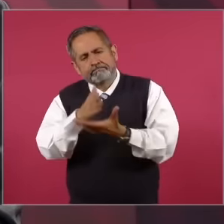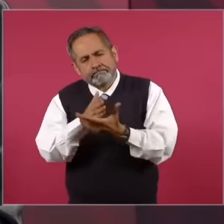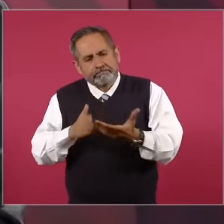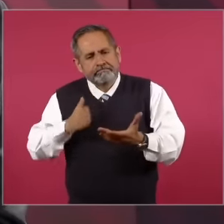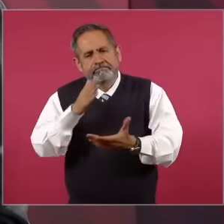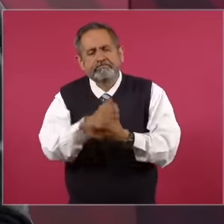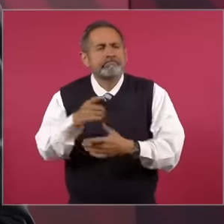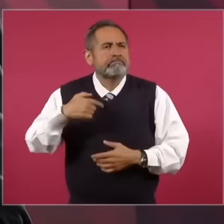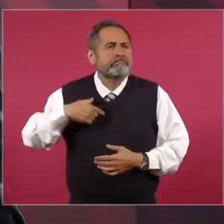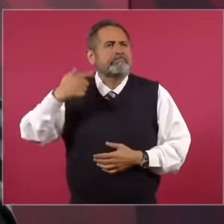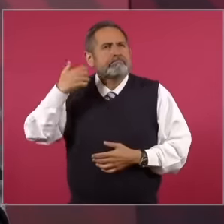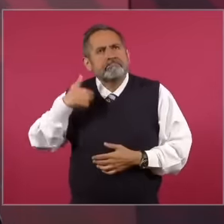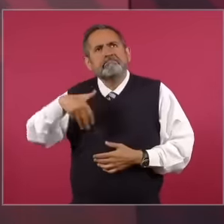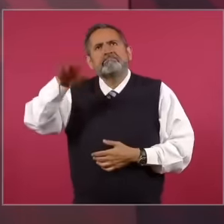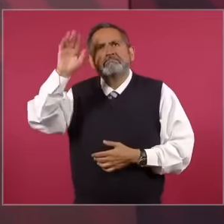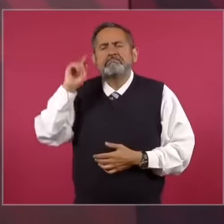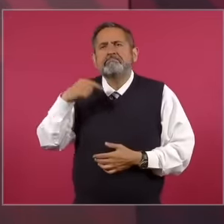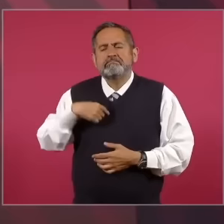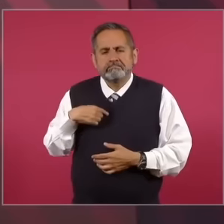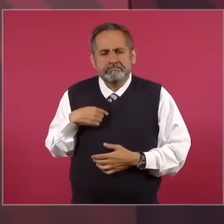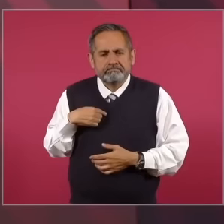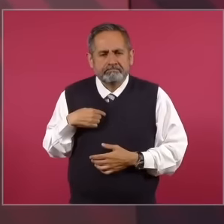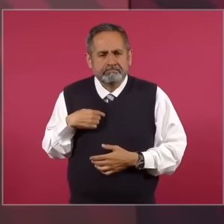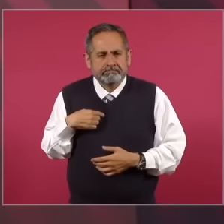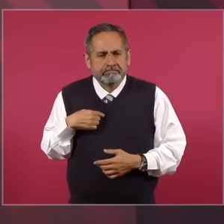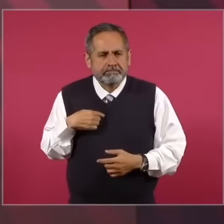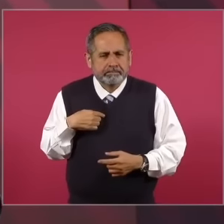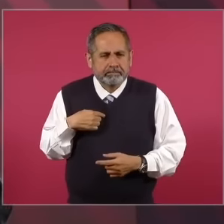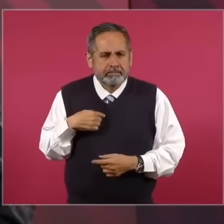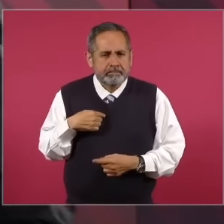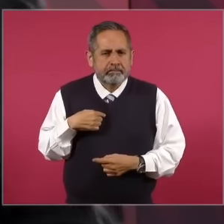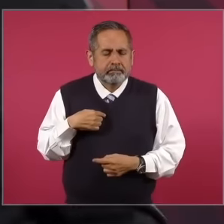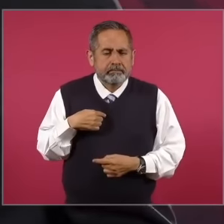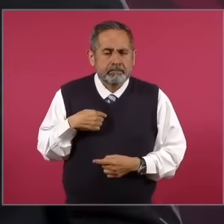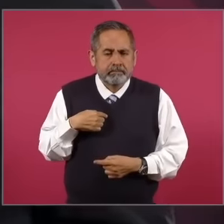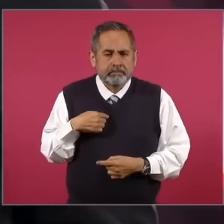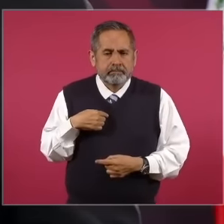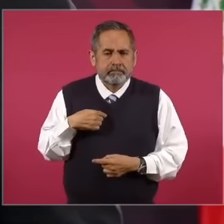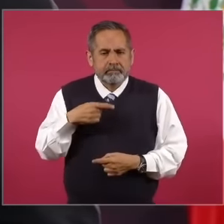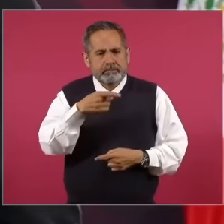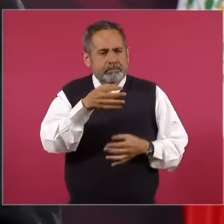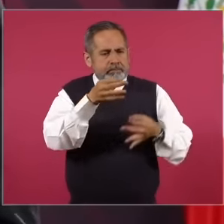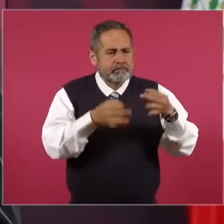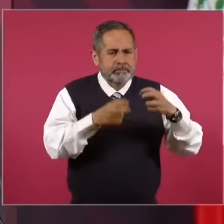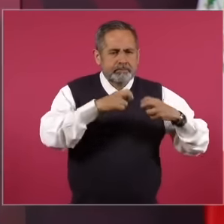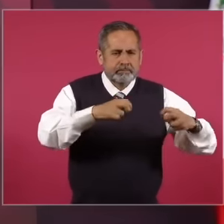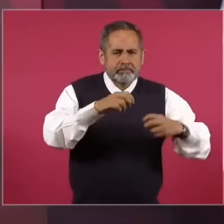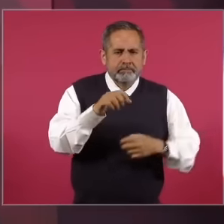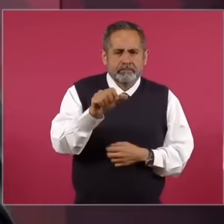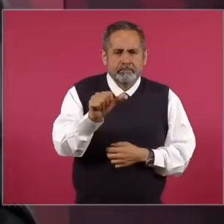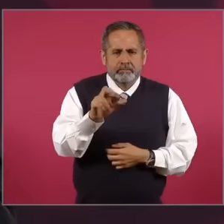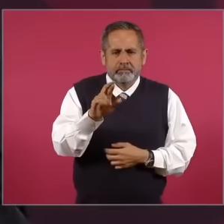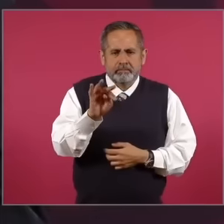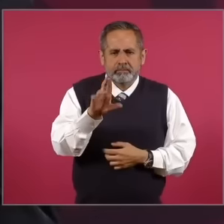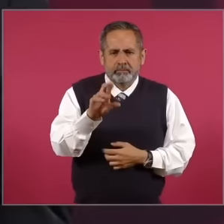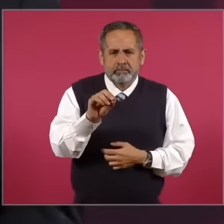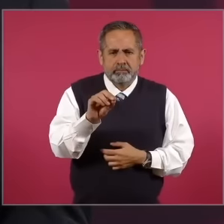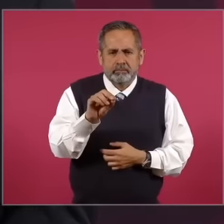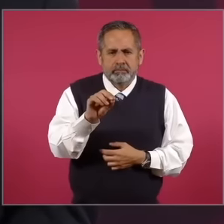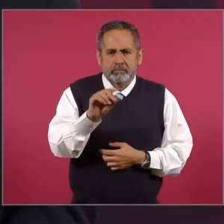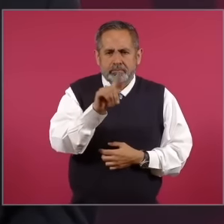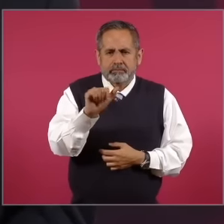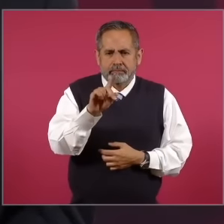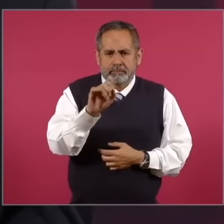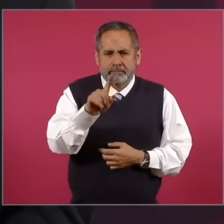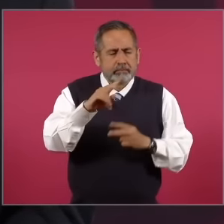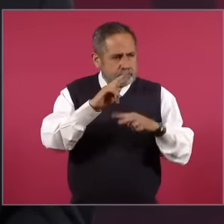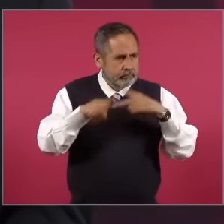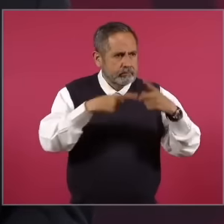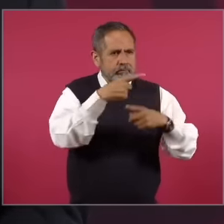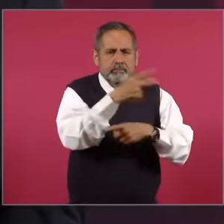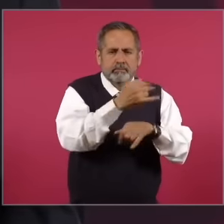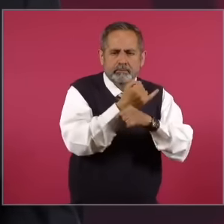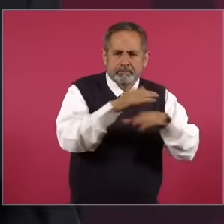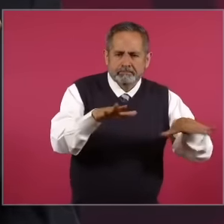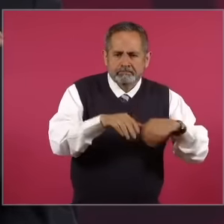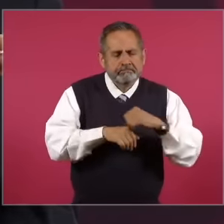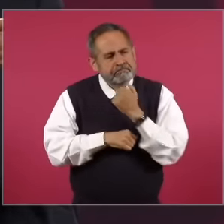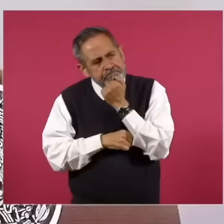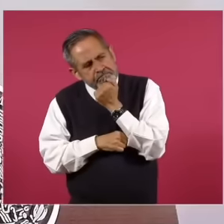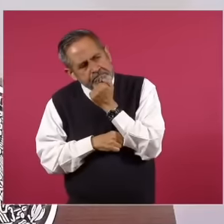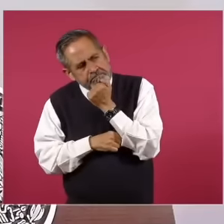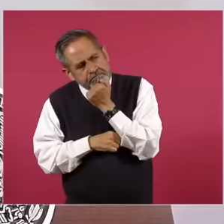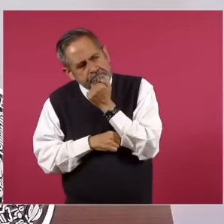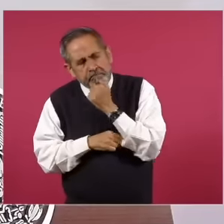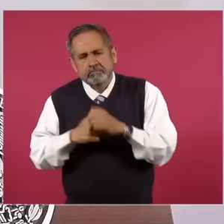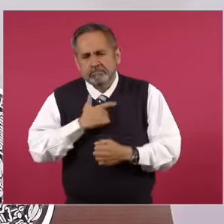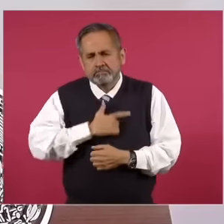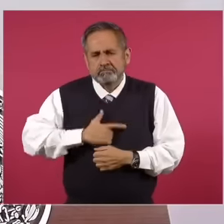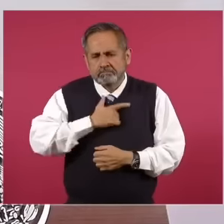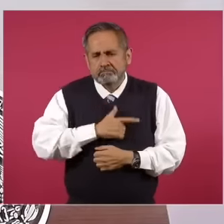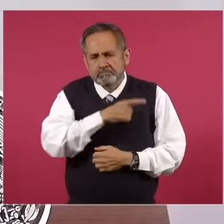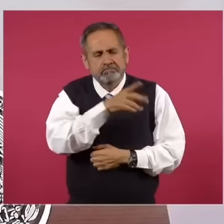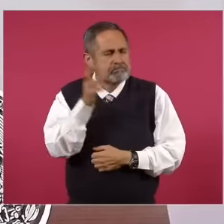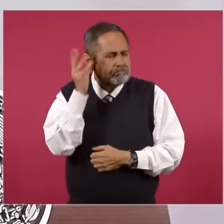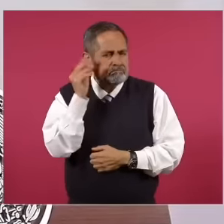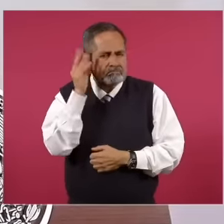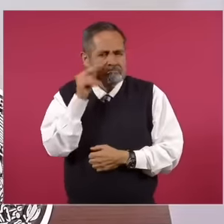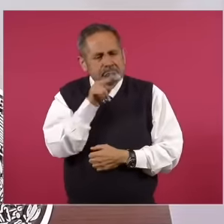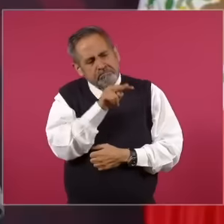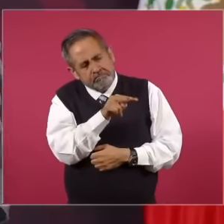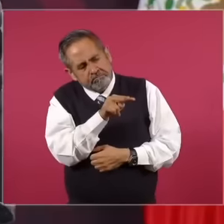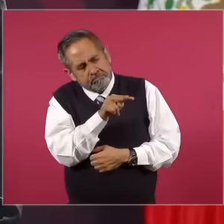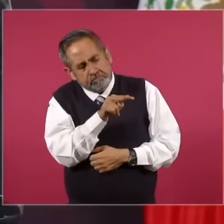Minister Arturo went out to the reports, I liked to listen to him because he was one of the